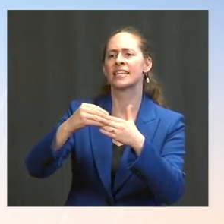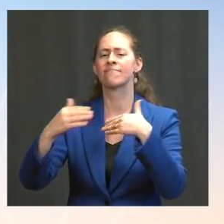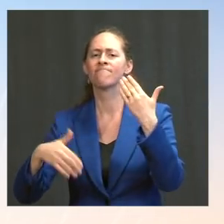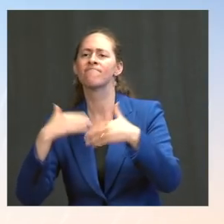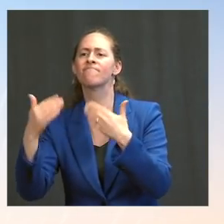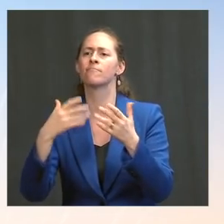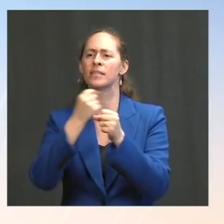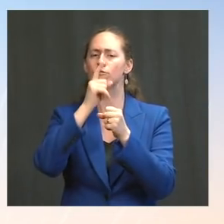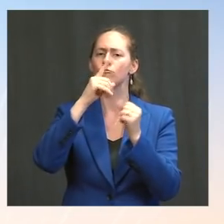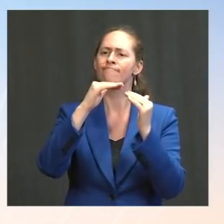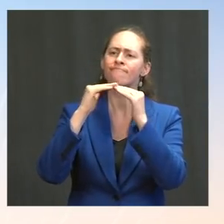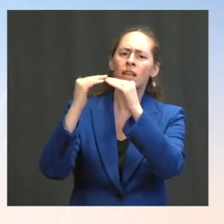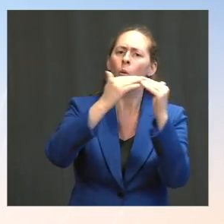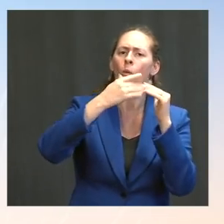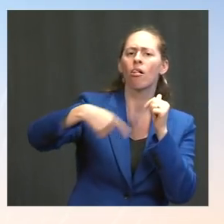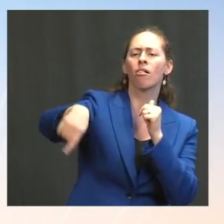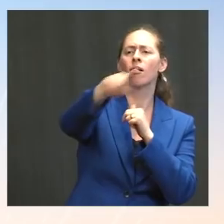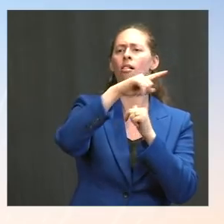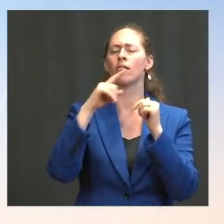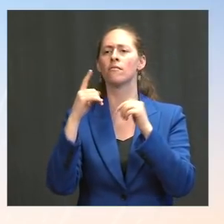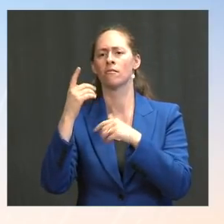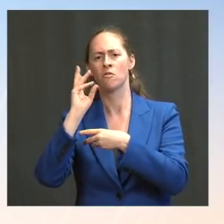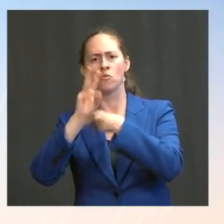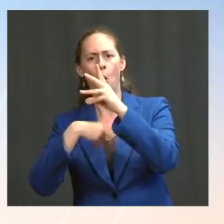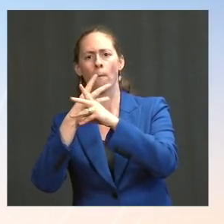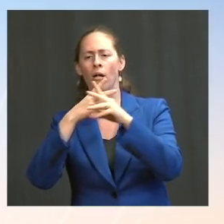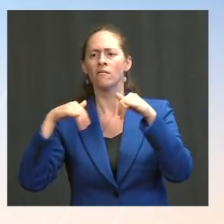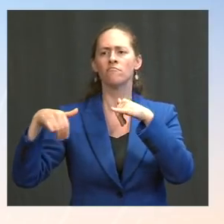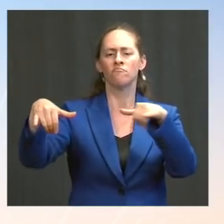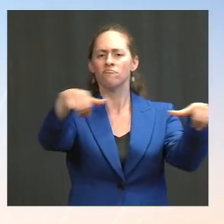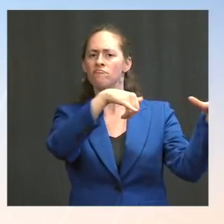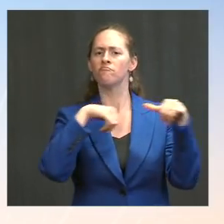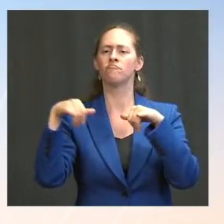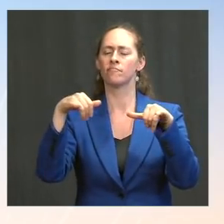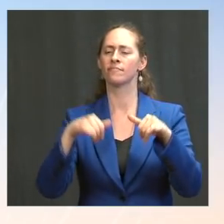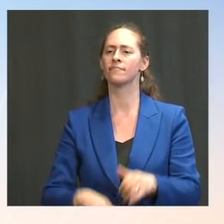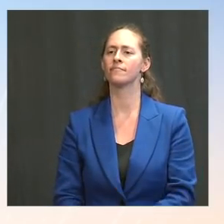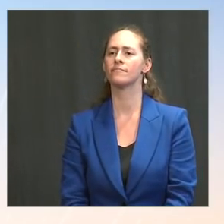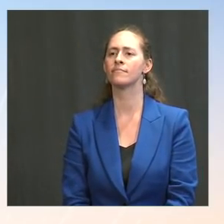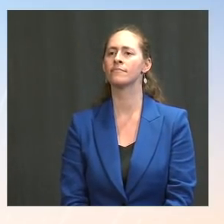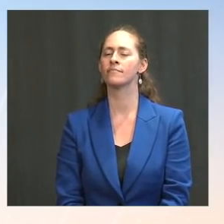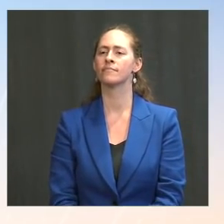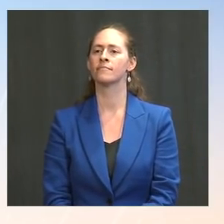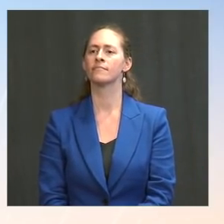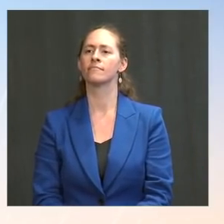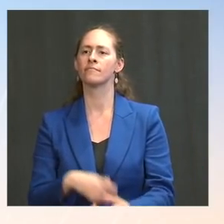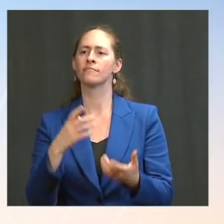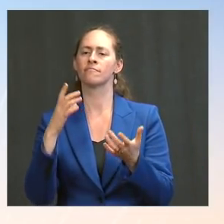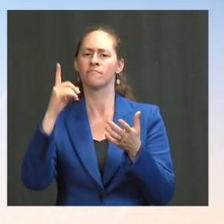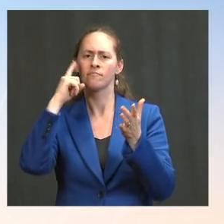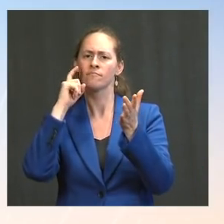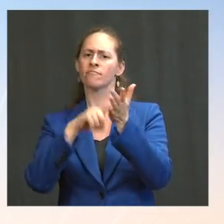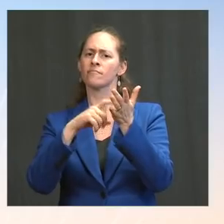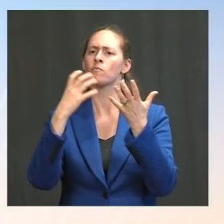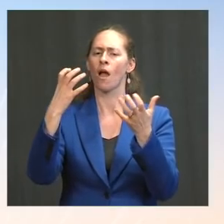to actually end the race to the bottom on taxes, and to encourage multinational companies